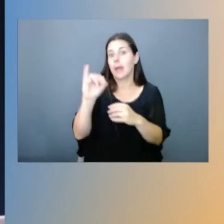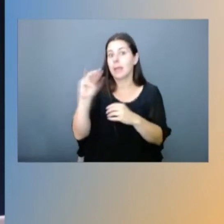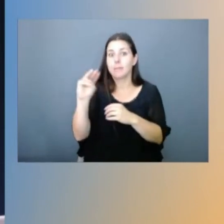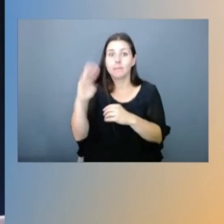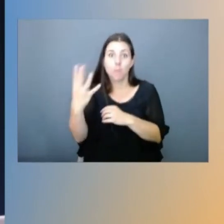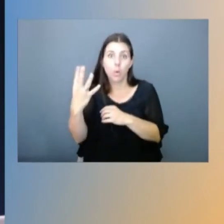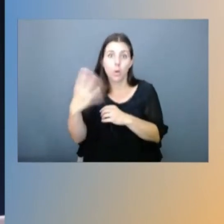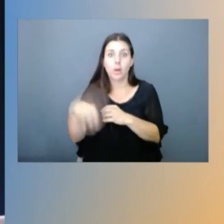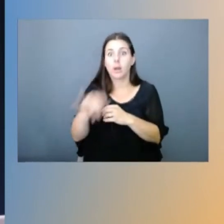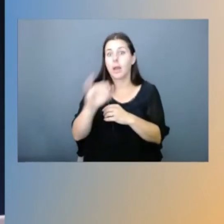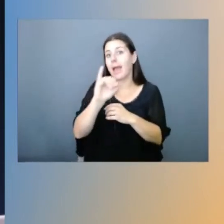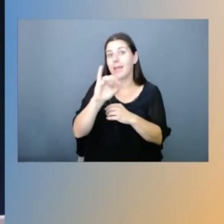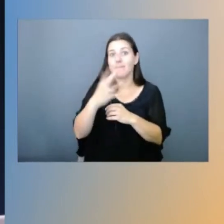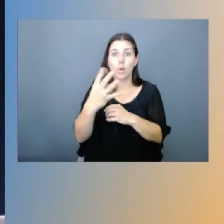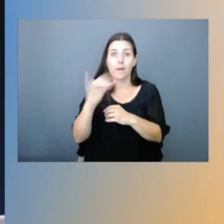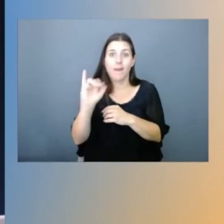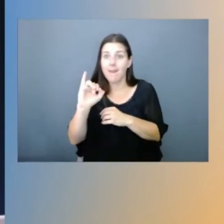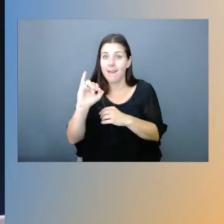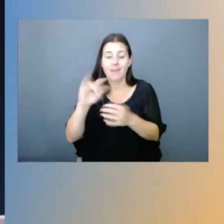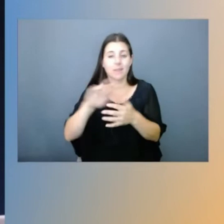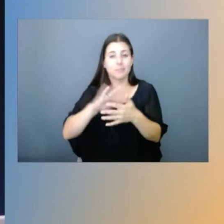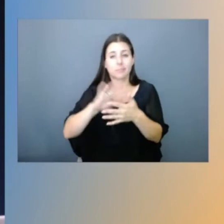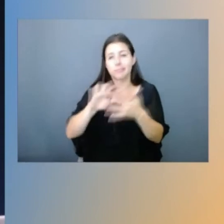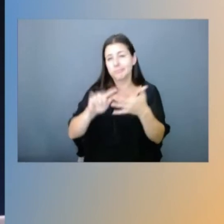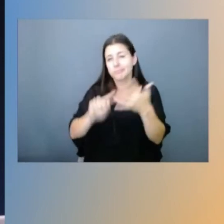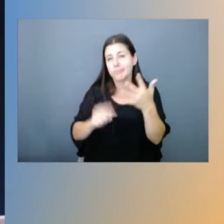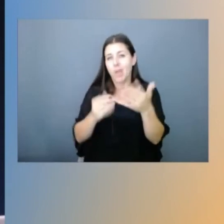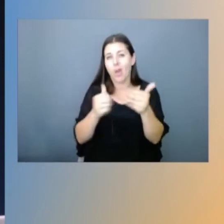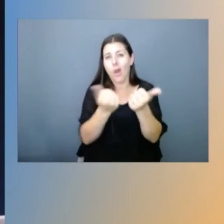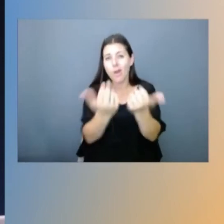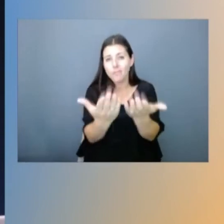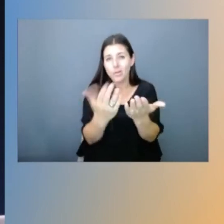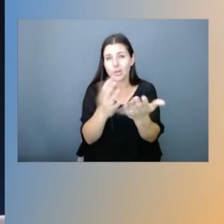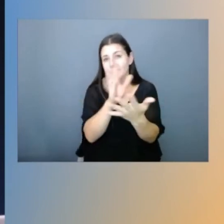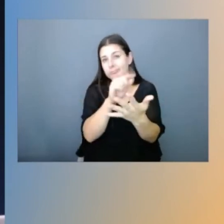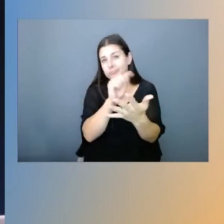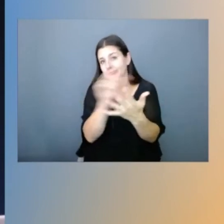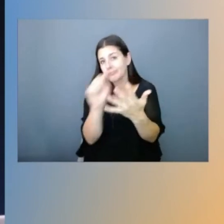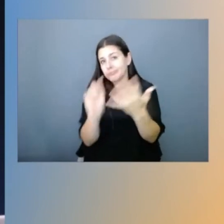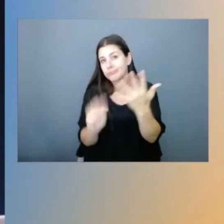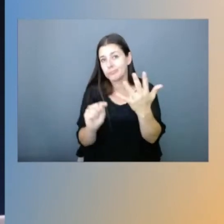and its kind of like gives an offering to customer, kind of meet customers where they are, if you will, right, Martin?